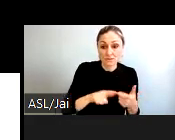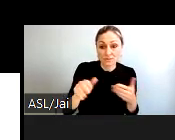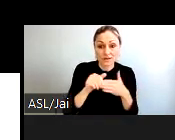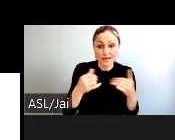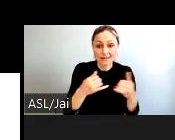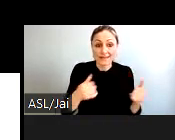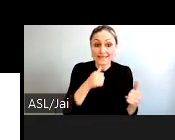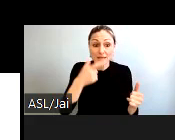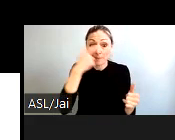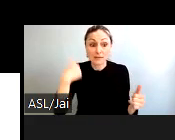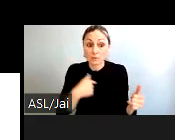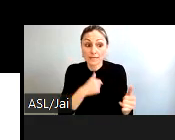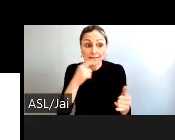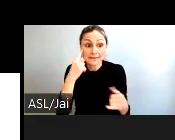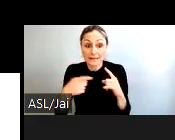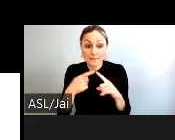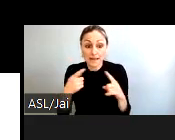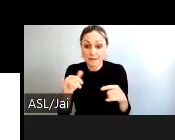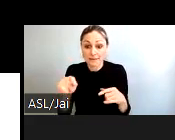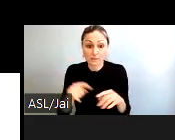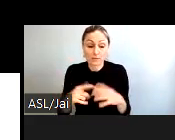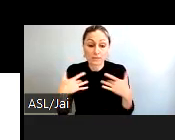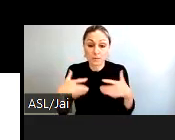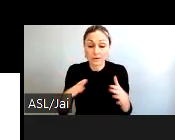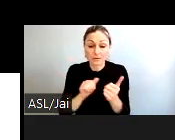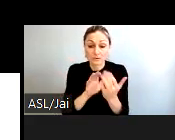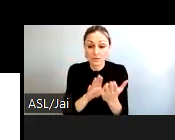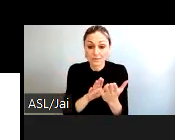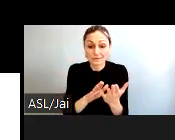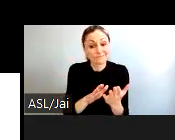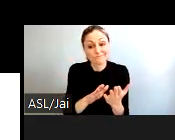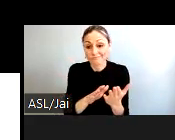didn't think about it or that we didn't want to address it, it is really because we didn't want